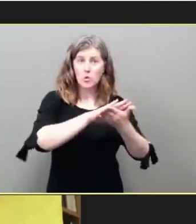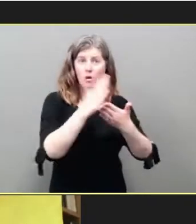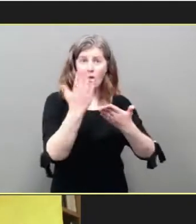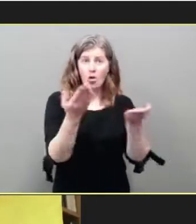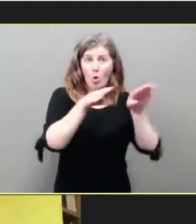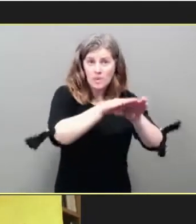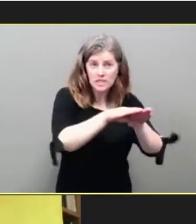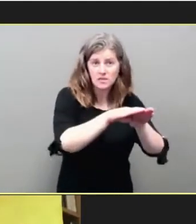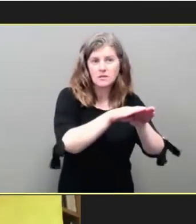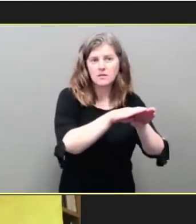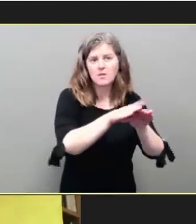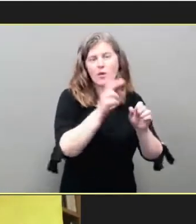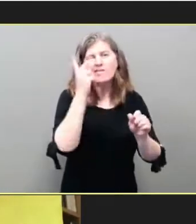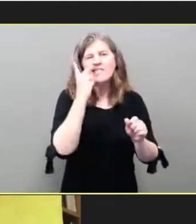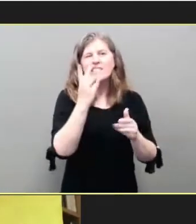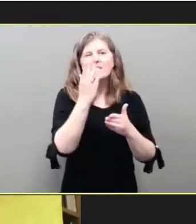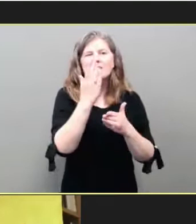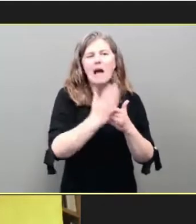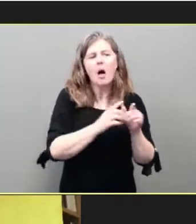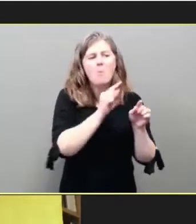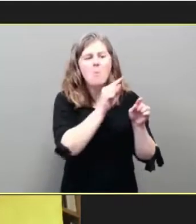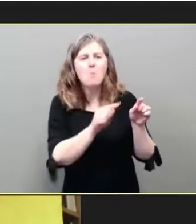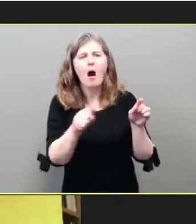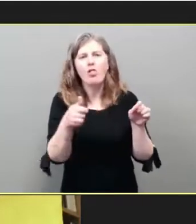and I know there's been some notable ones in Albuquerque were really the